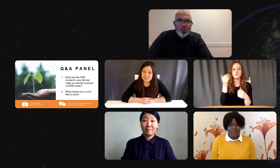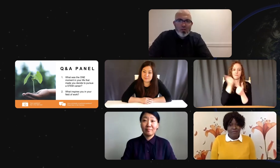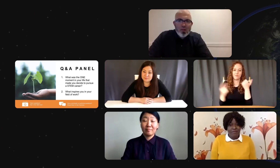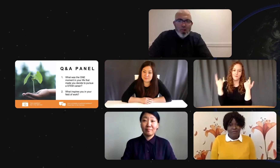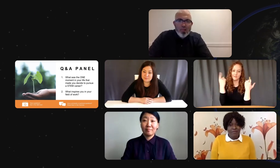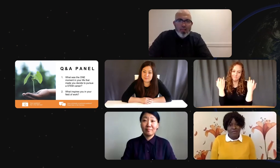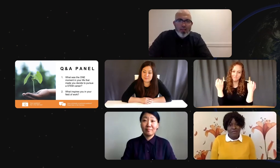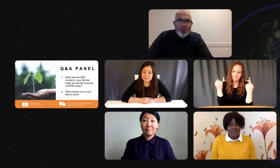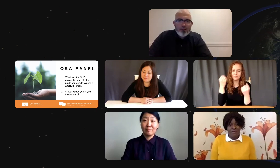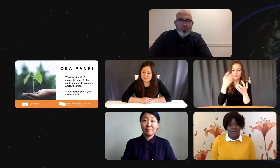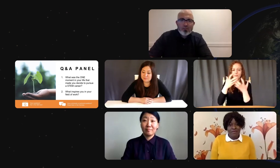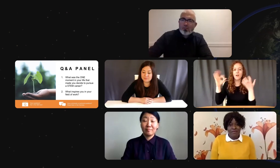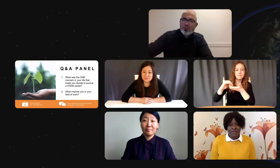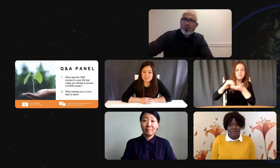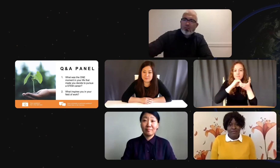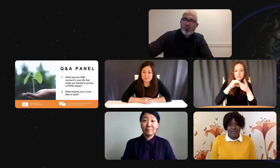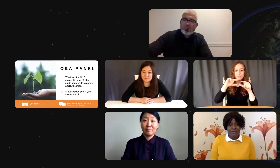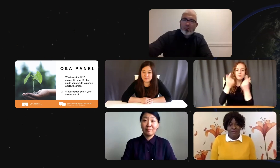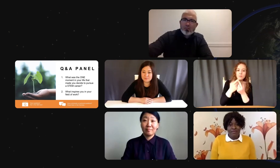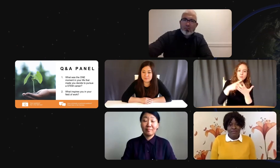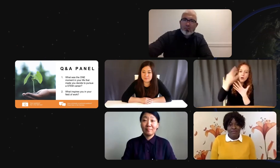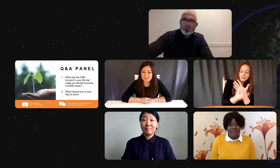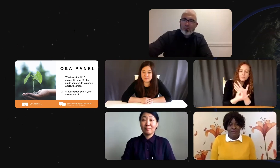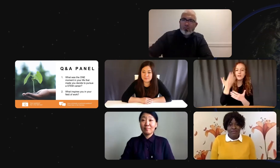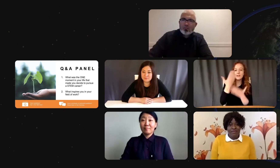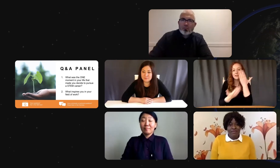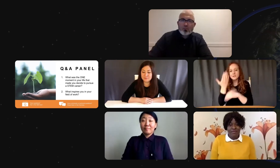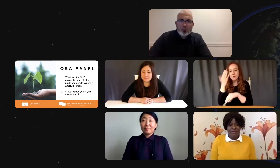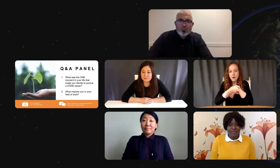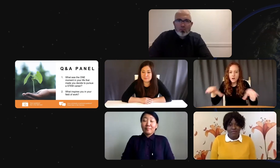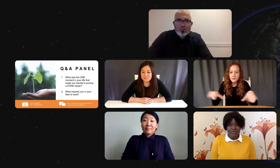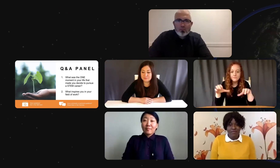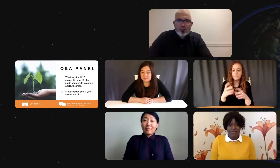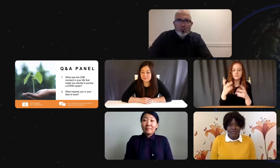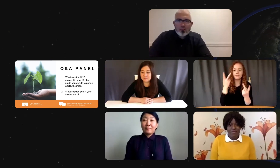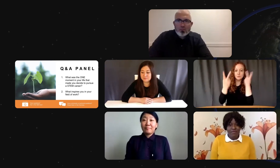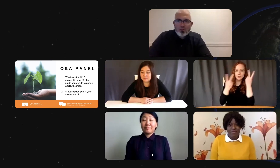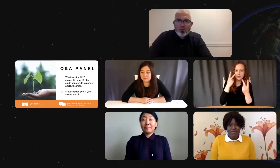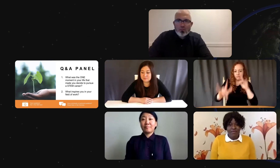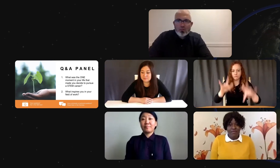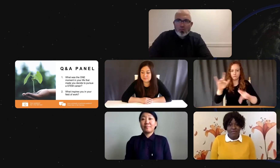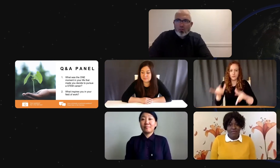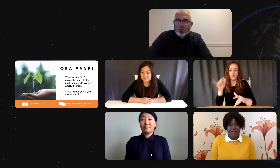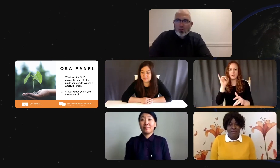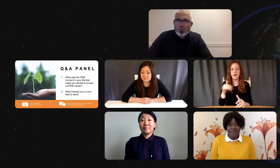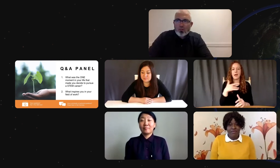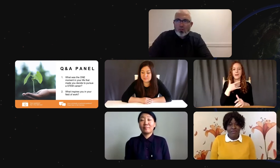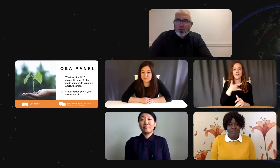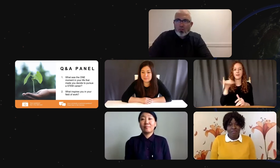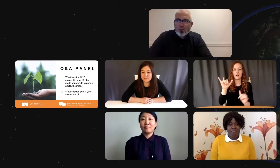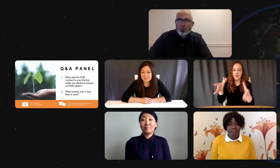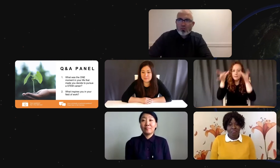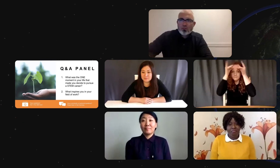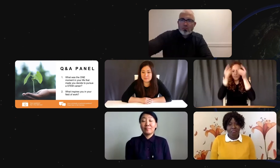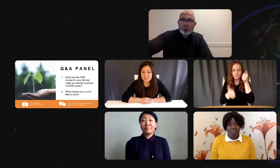So, there was a lot of group collaboration on projects -- very visual.